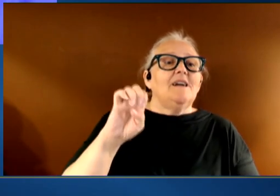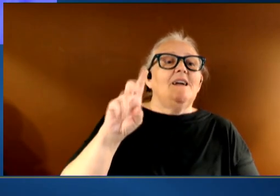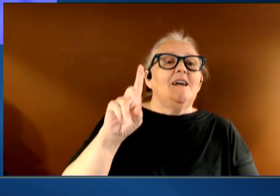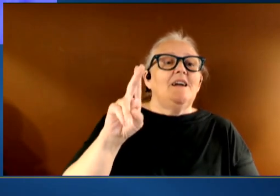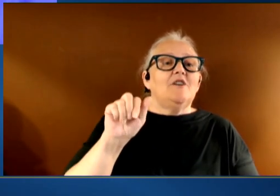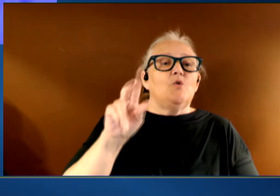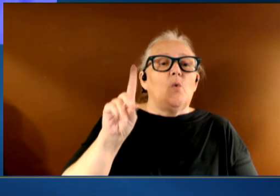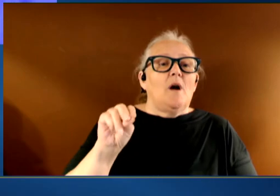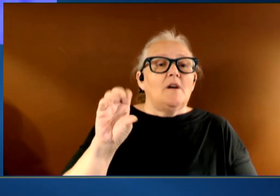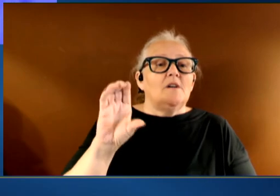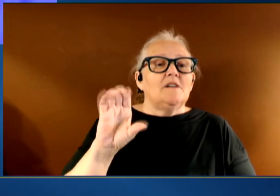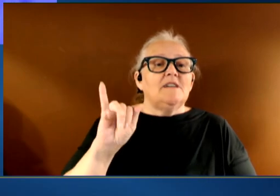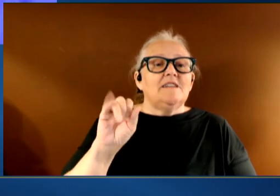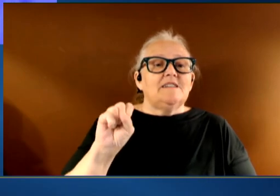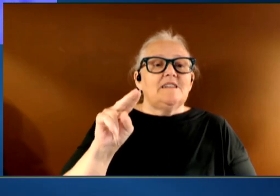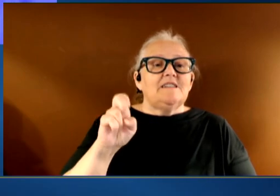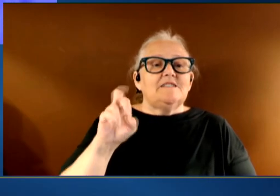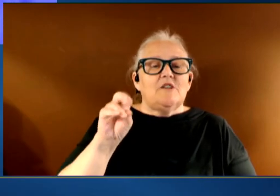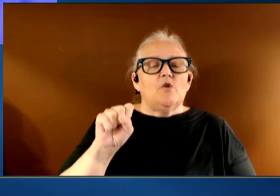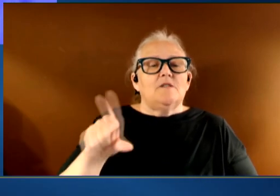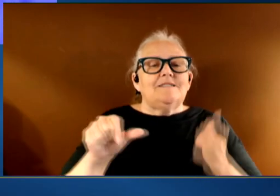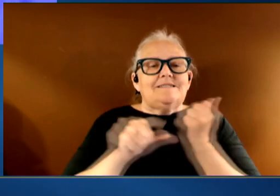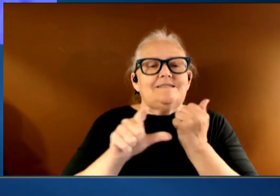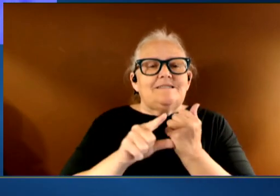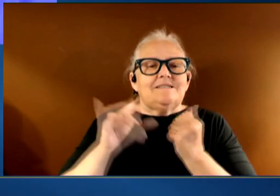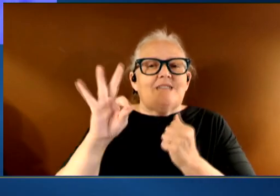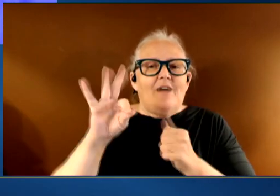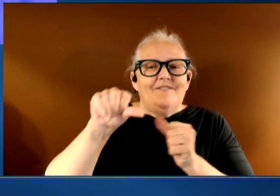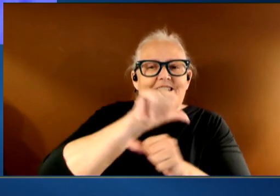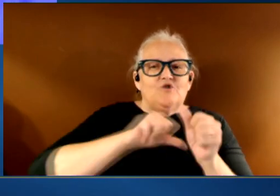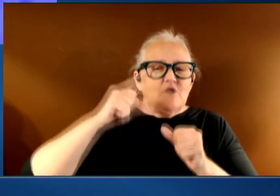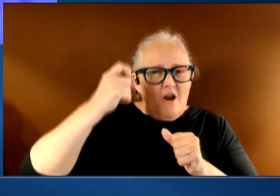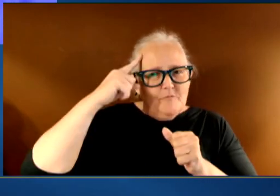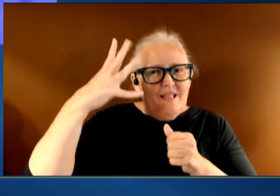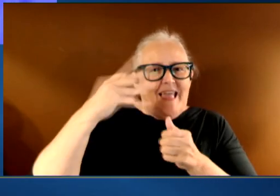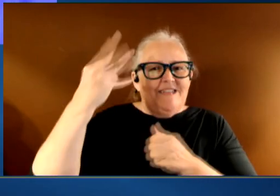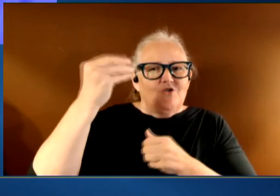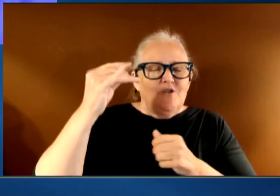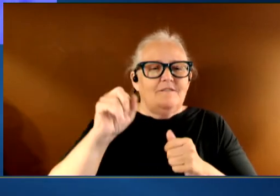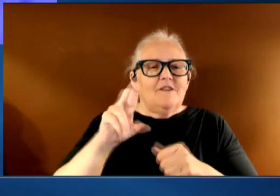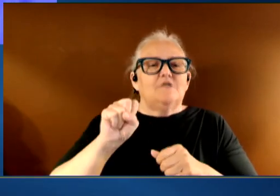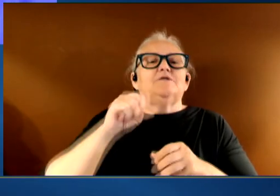of Intergovernmental and External Affairs at the U.S. Department of Health and Human Services. He